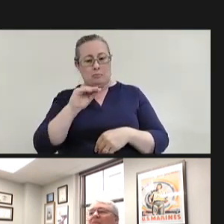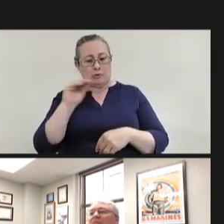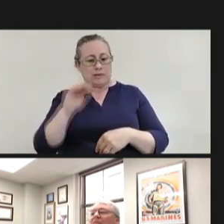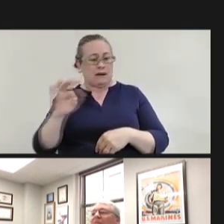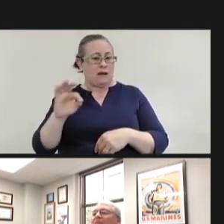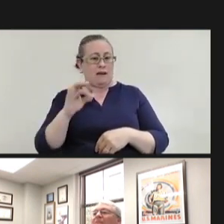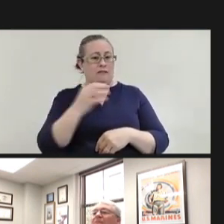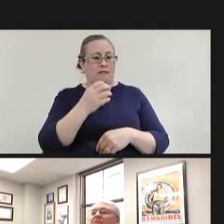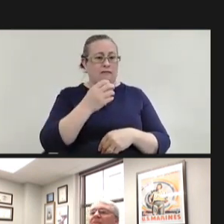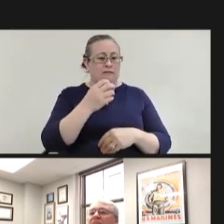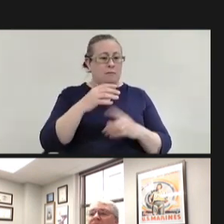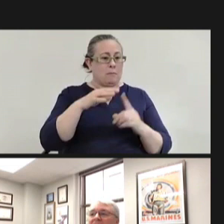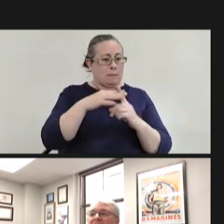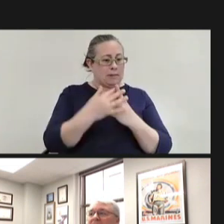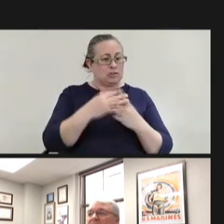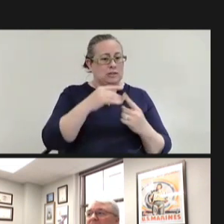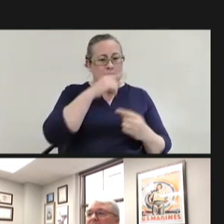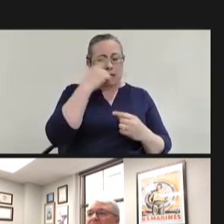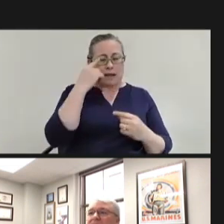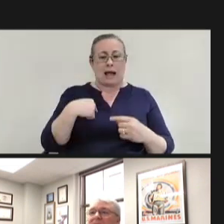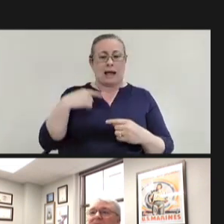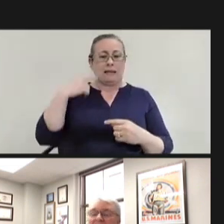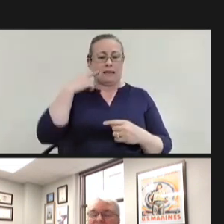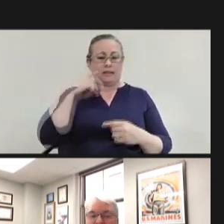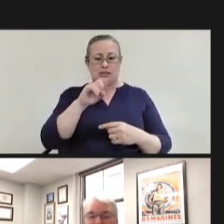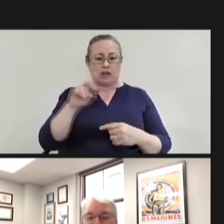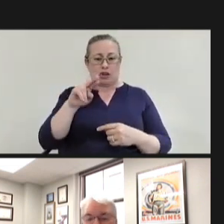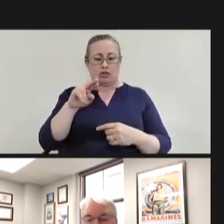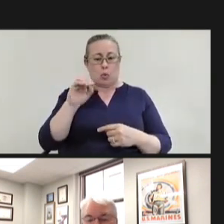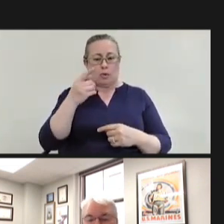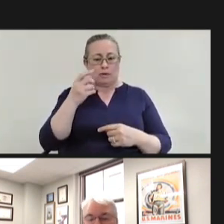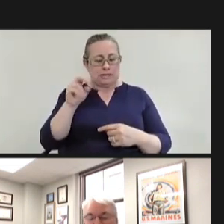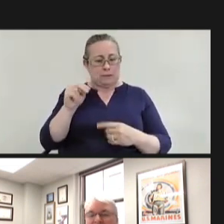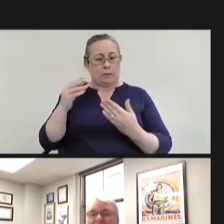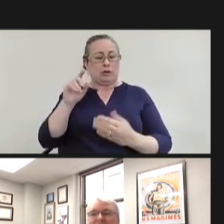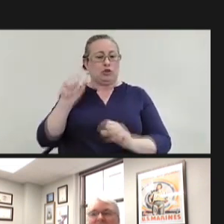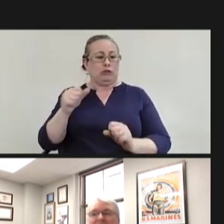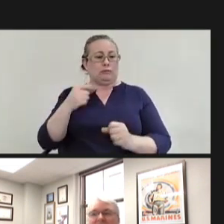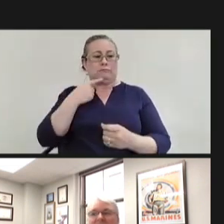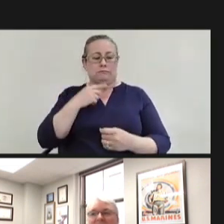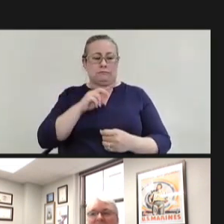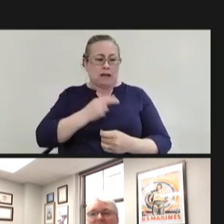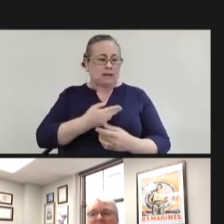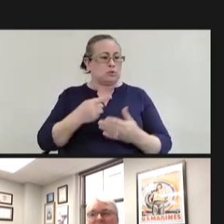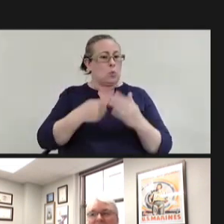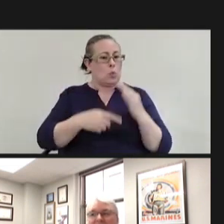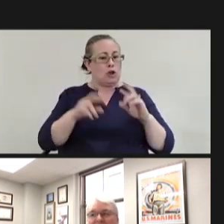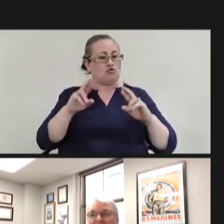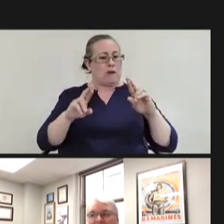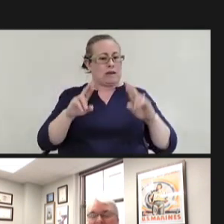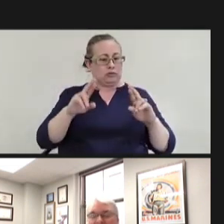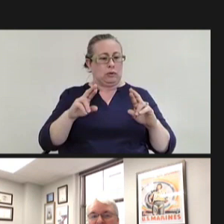And I think Doctor Ault can probably tell us more precisely what the ratio of black OBGYN